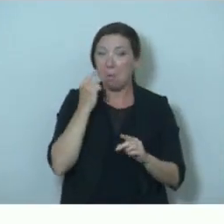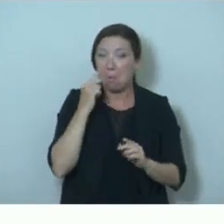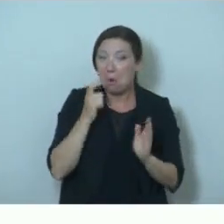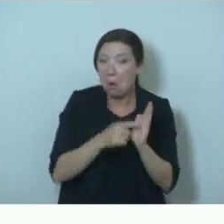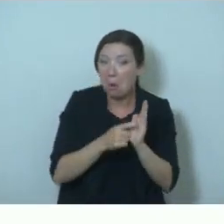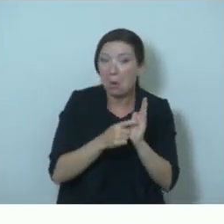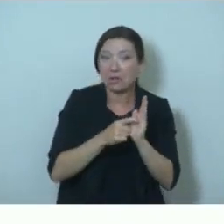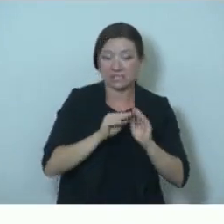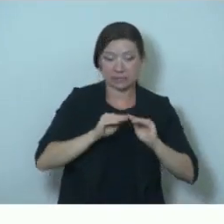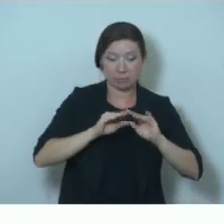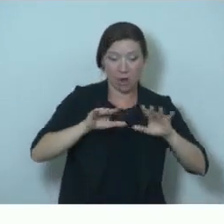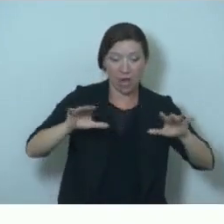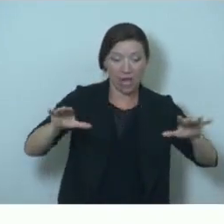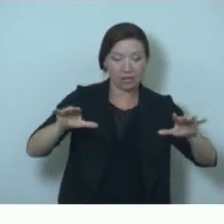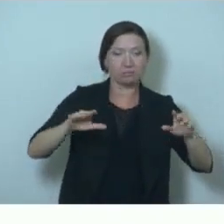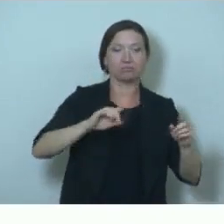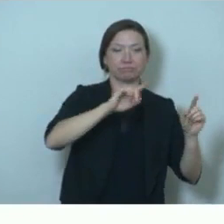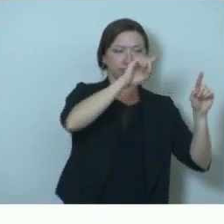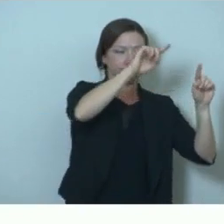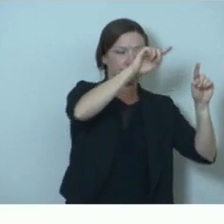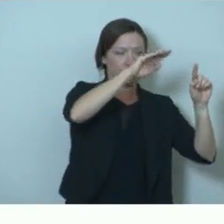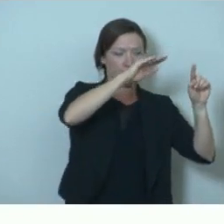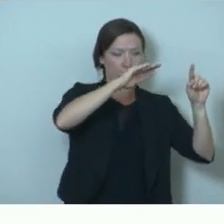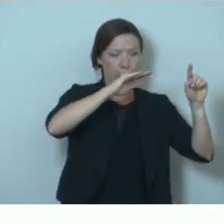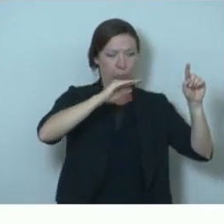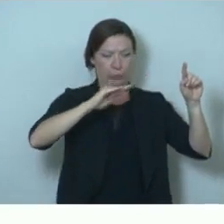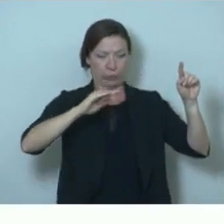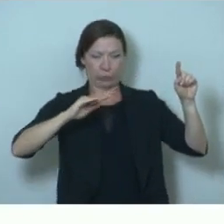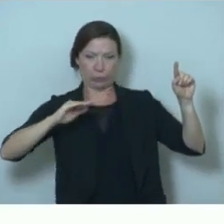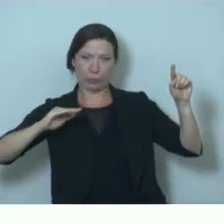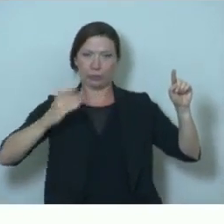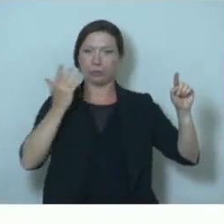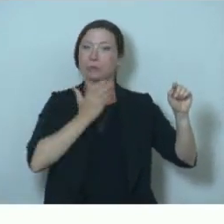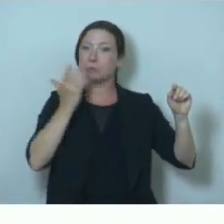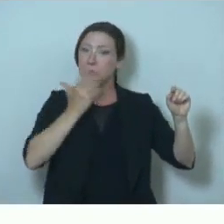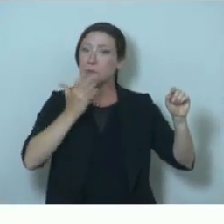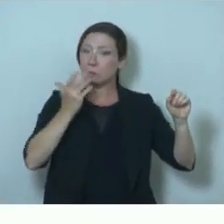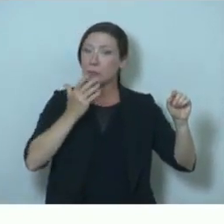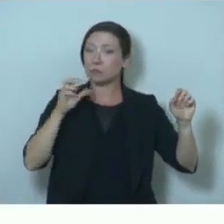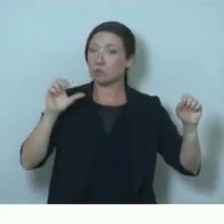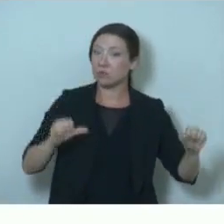BUT IT IS THE RATE OF SPREAD IS COMING DOWN A LITTLE BIT. THIS IS GOOD REASON TO BE OPT MISS TUCK.